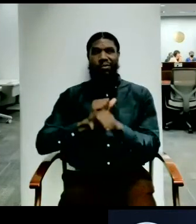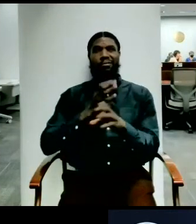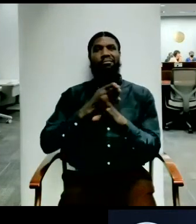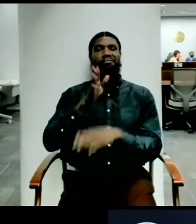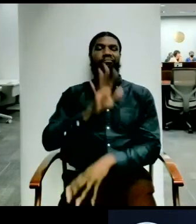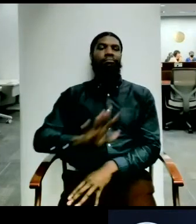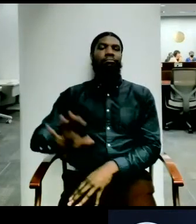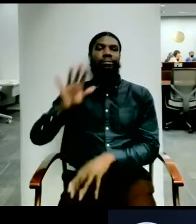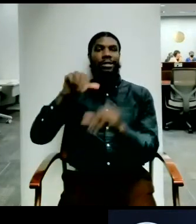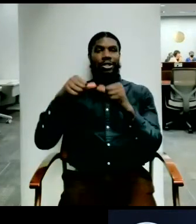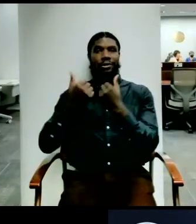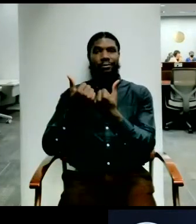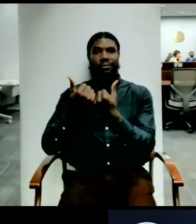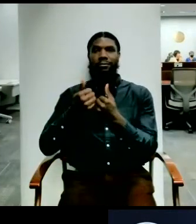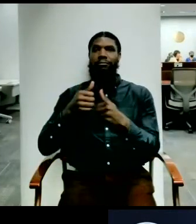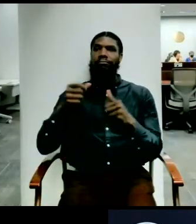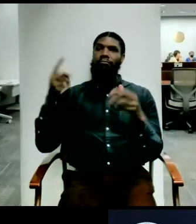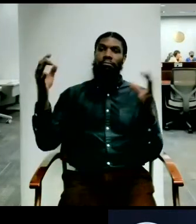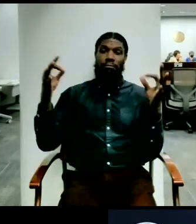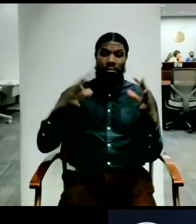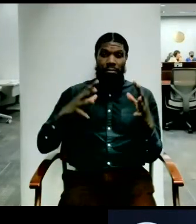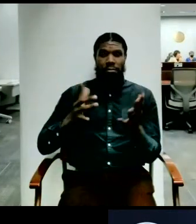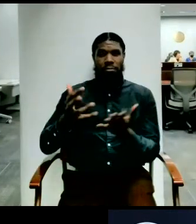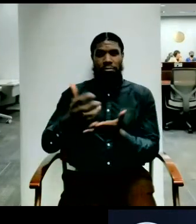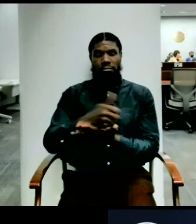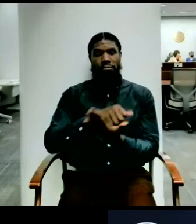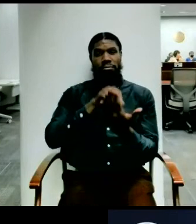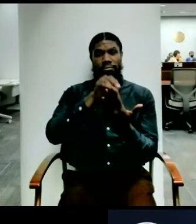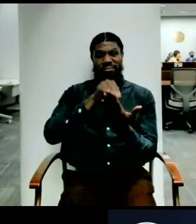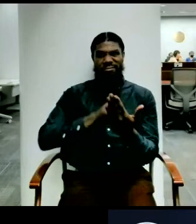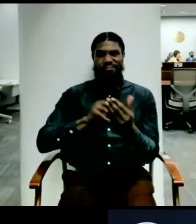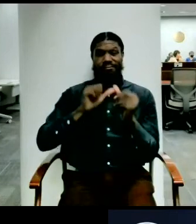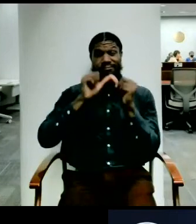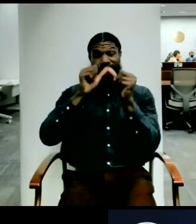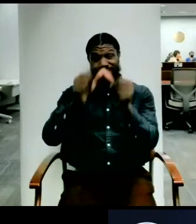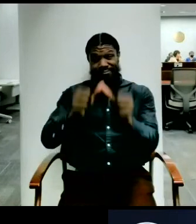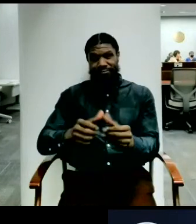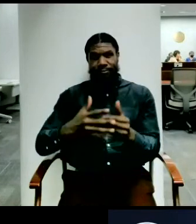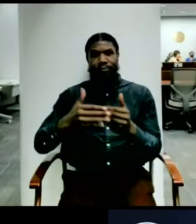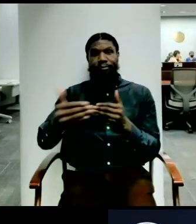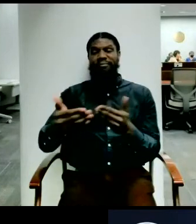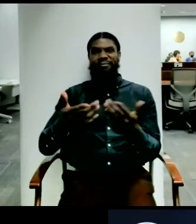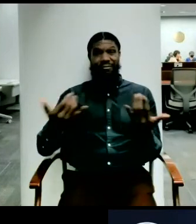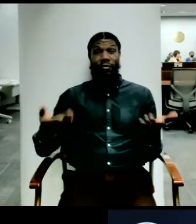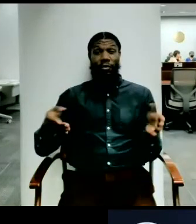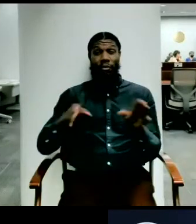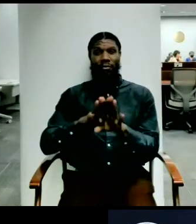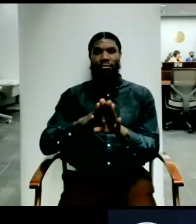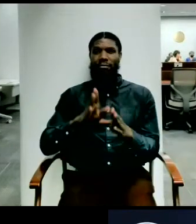So we'll be continuing to do that and um in closing I just like to say very sincere thanks